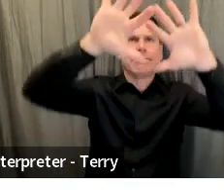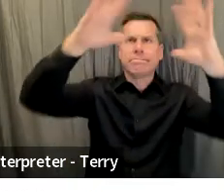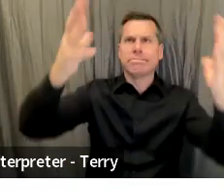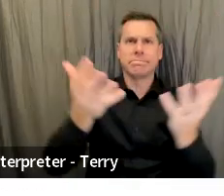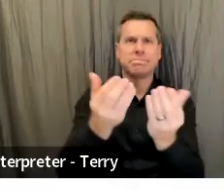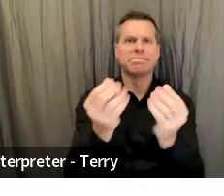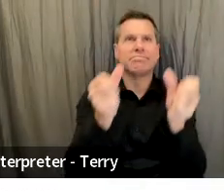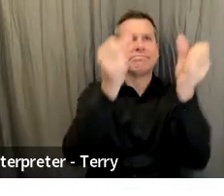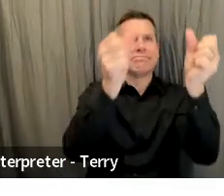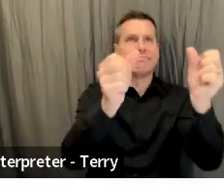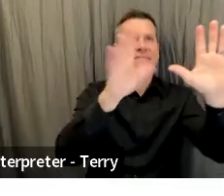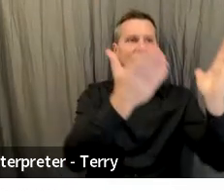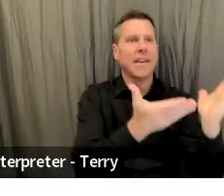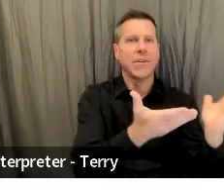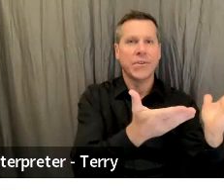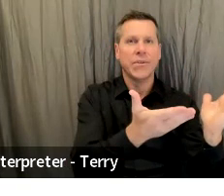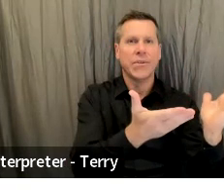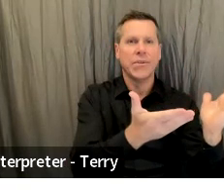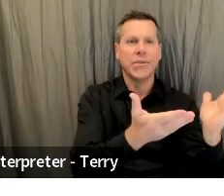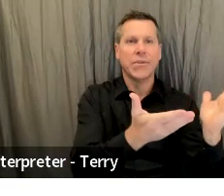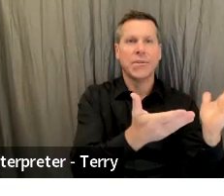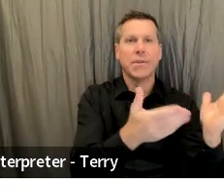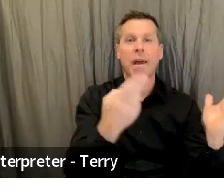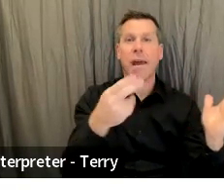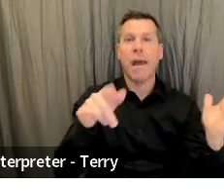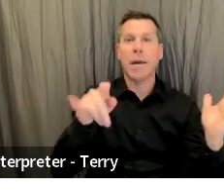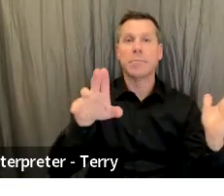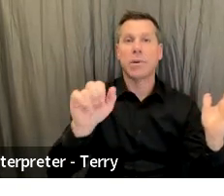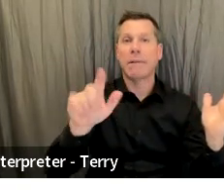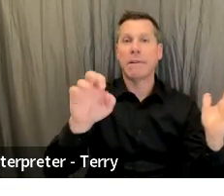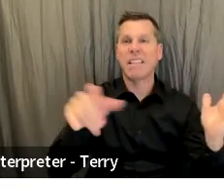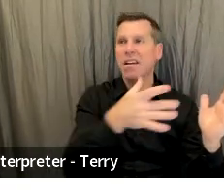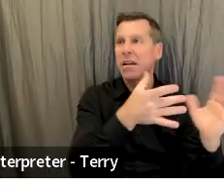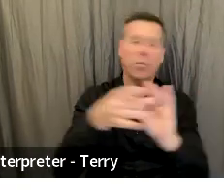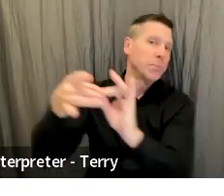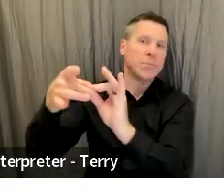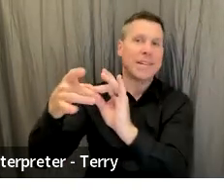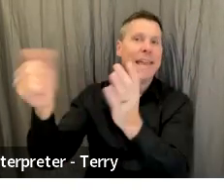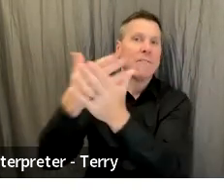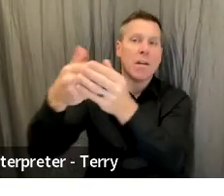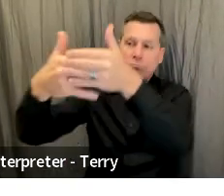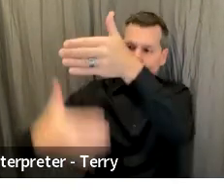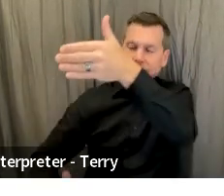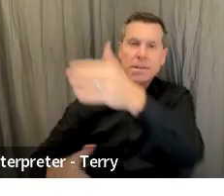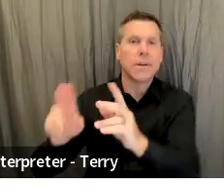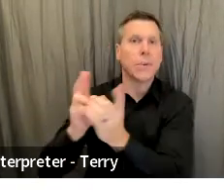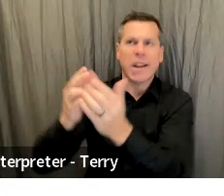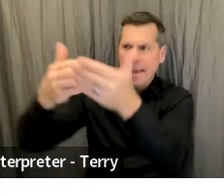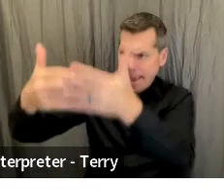using the template hyperlinked to everything in the unit. All they would have to do is go in and add their deadlines.